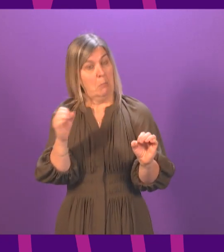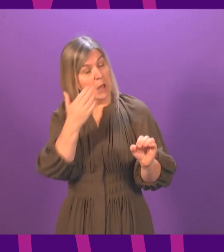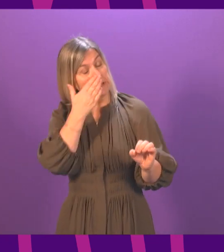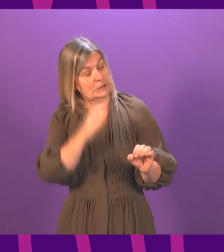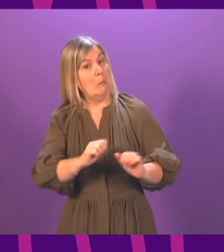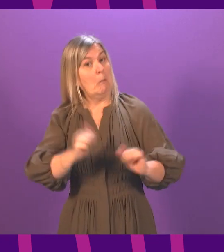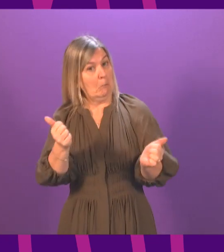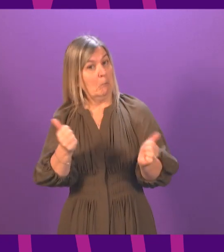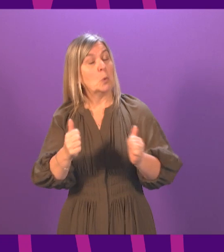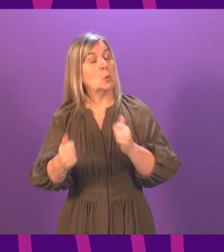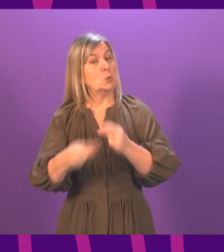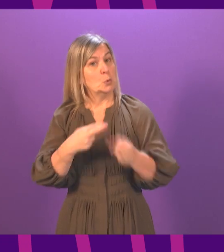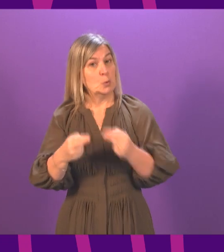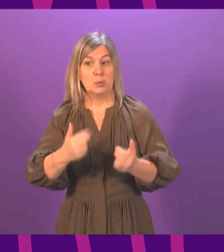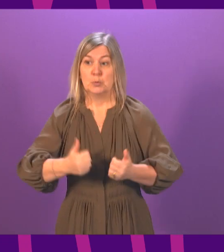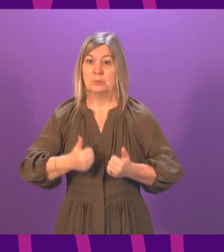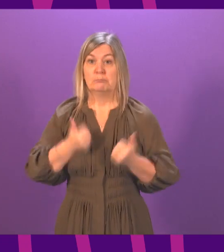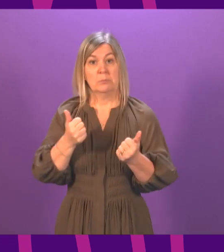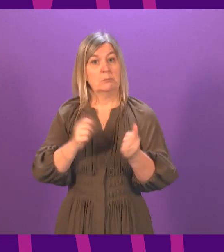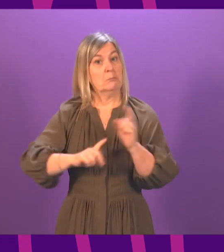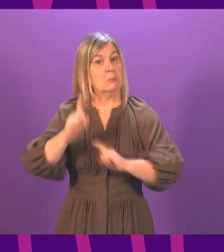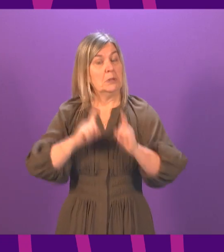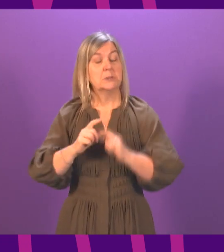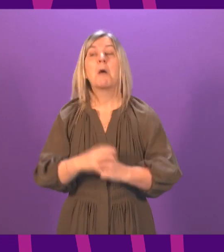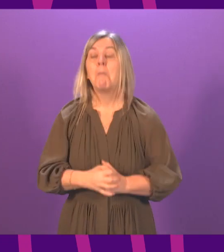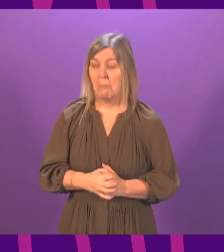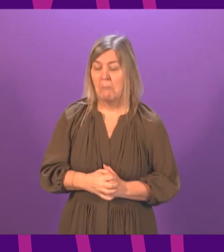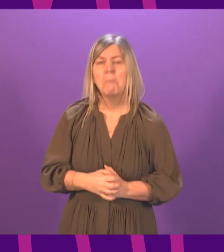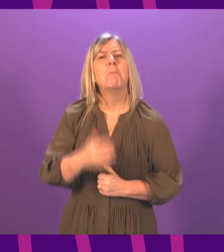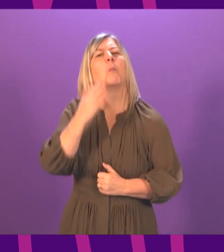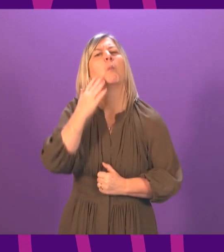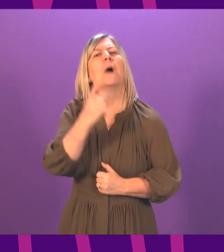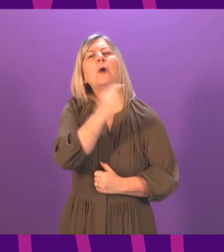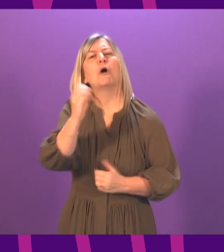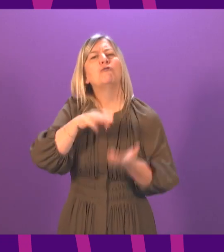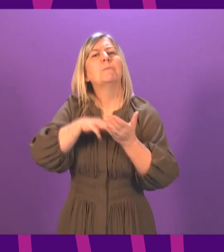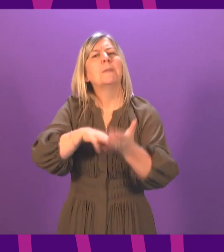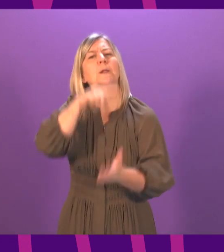When is she going to unveil her solution? When is that £100 million going to be spent?